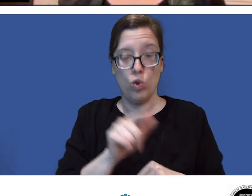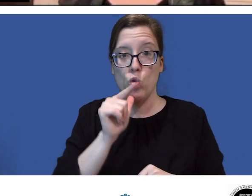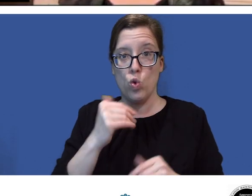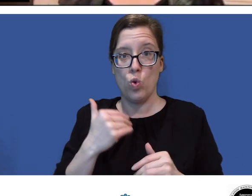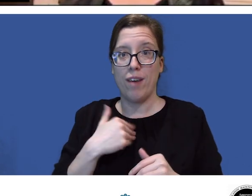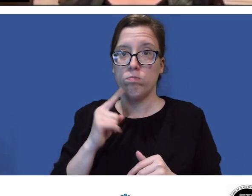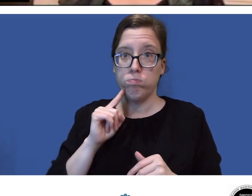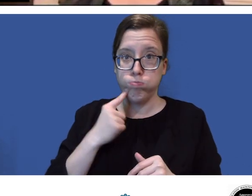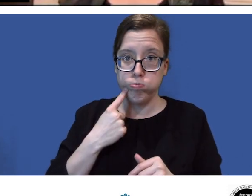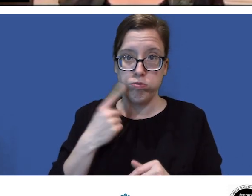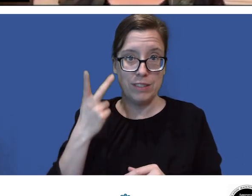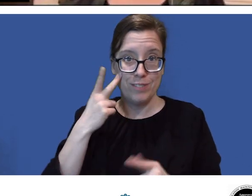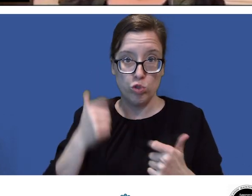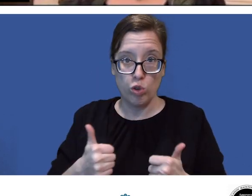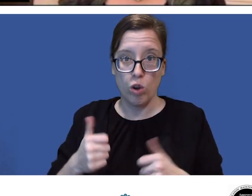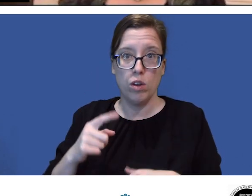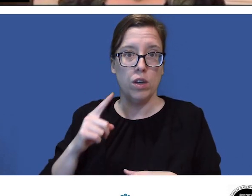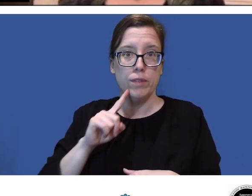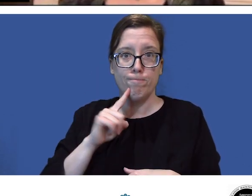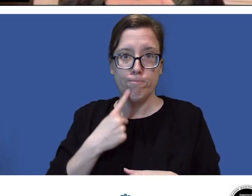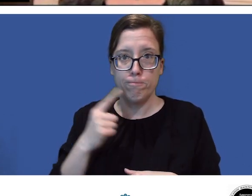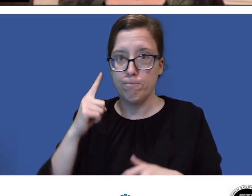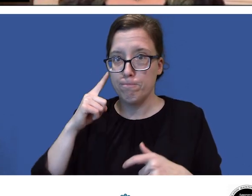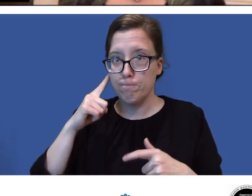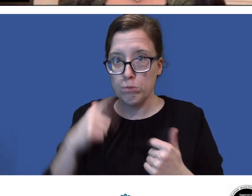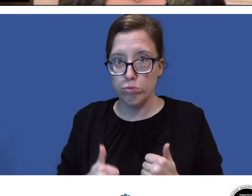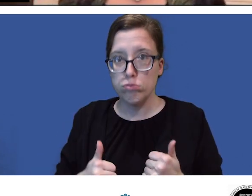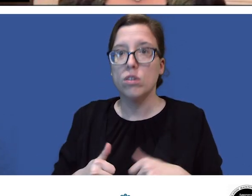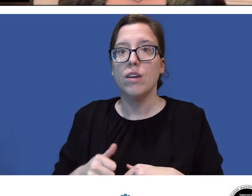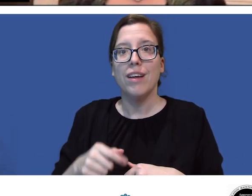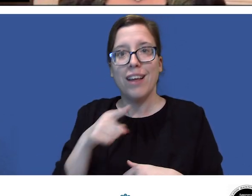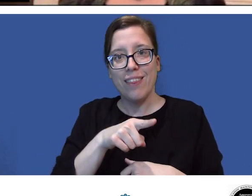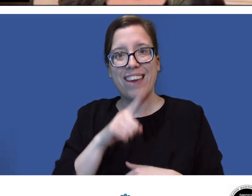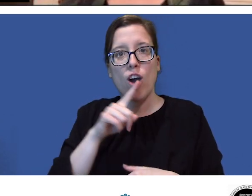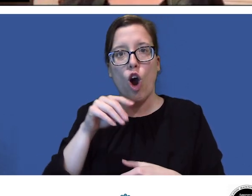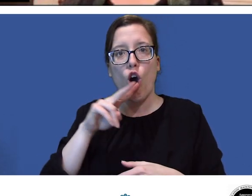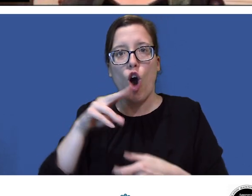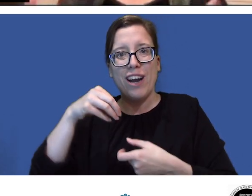Because kids who have pretty severe vision loss, pretty severe hearing loss.